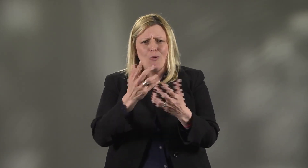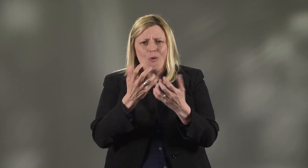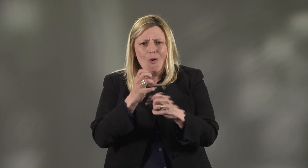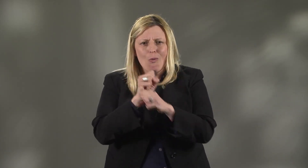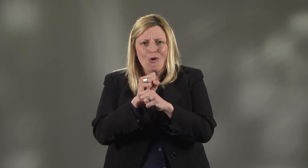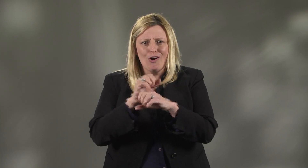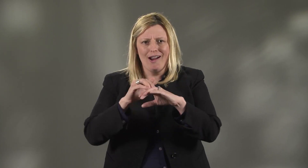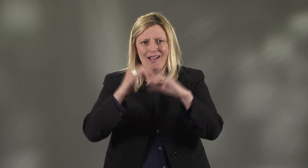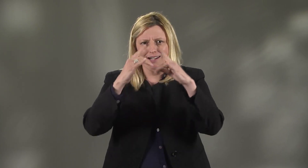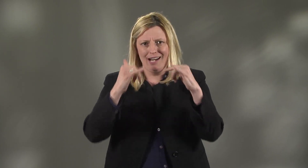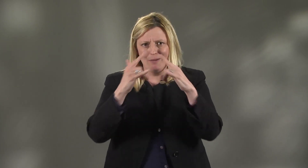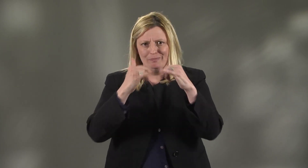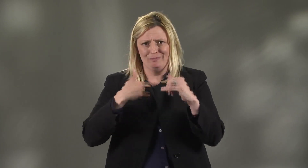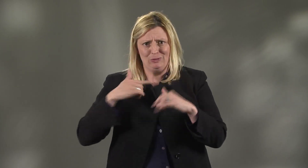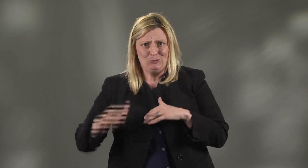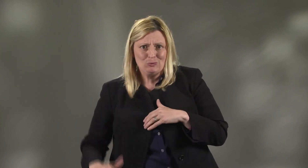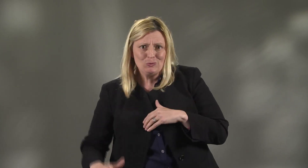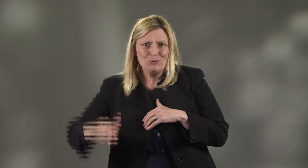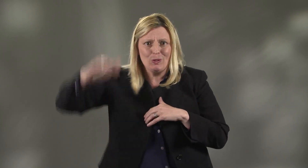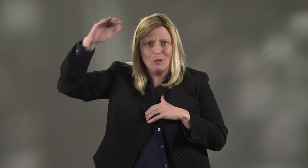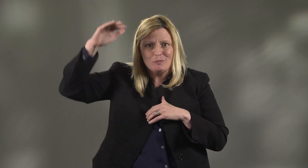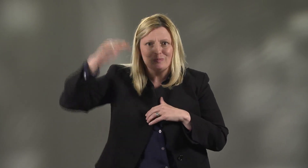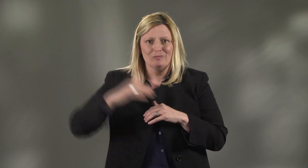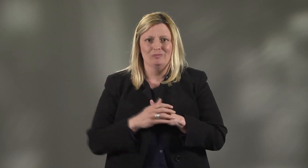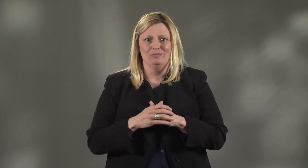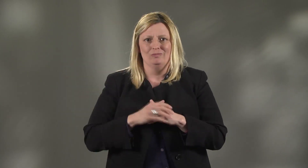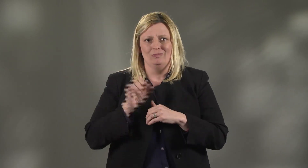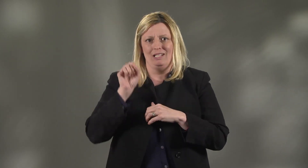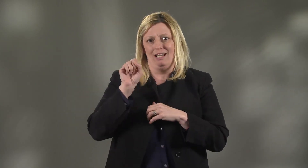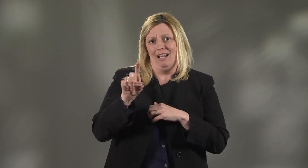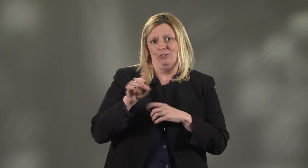Another time, I was interested in working at the camp that I grew up attending.